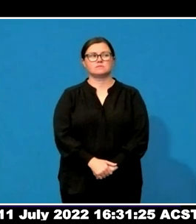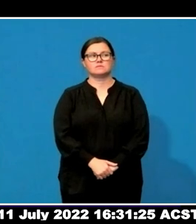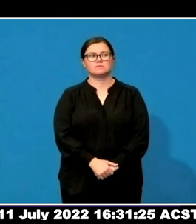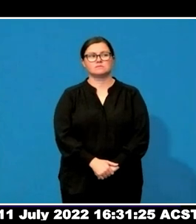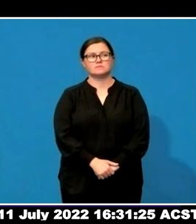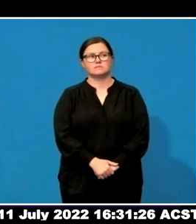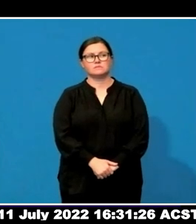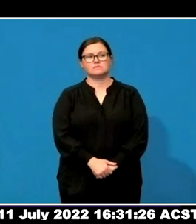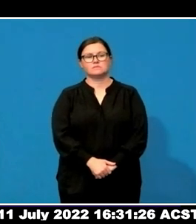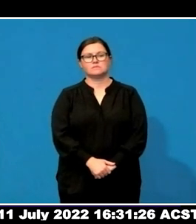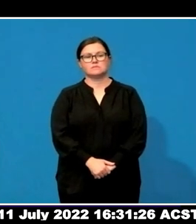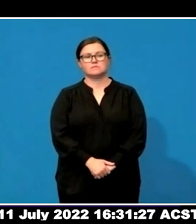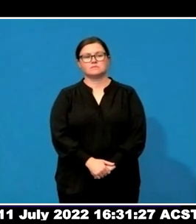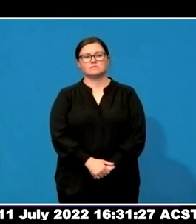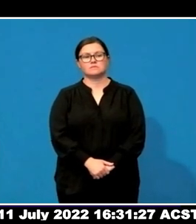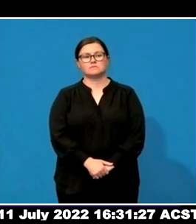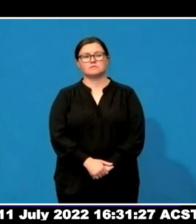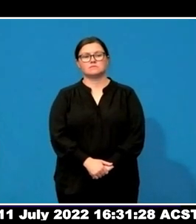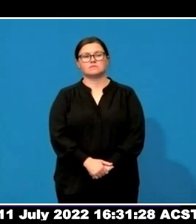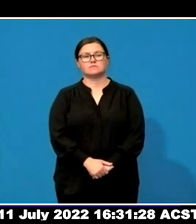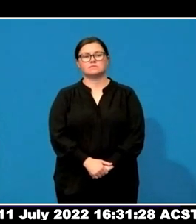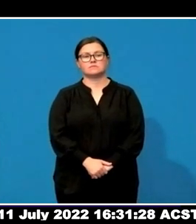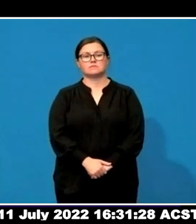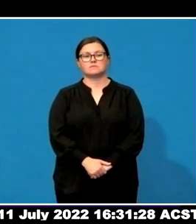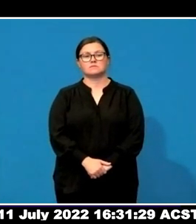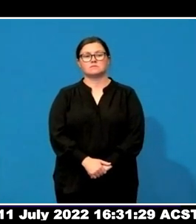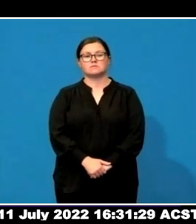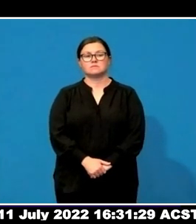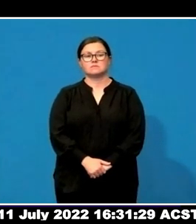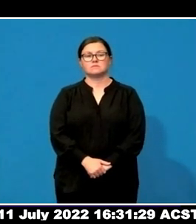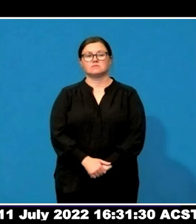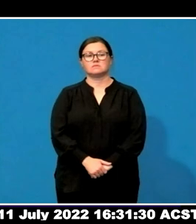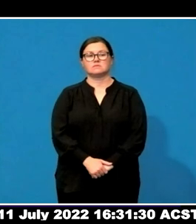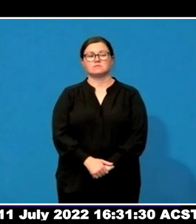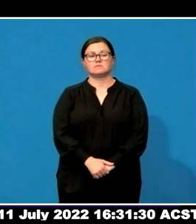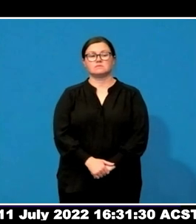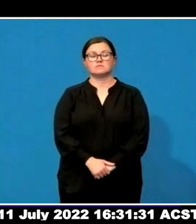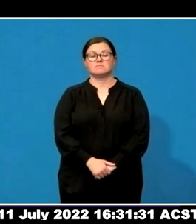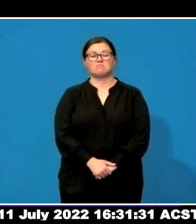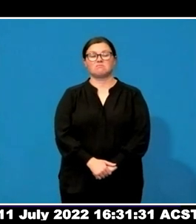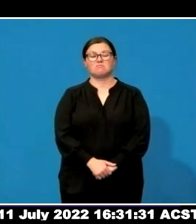They prefer to communicate using sign languages and they culturally identify as Deaf. And they are linguistic minority.